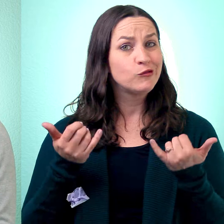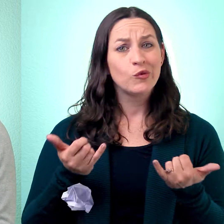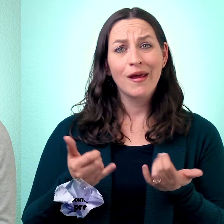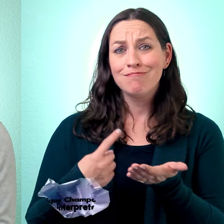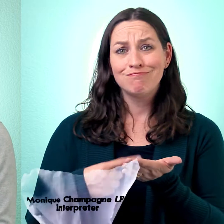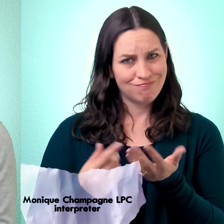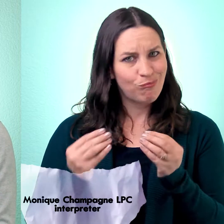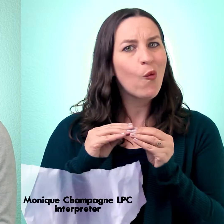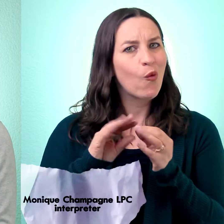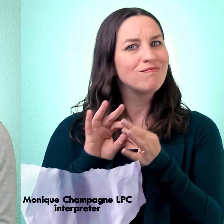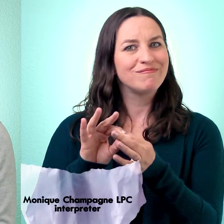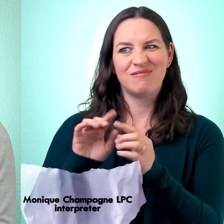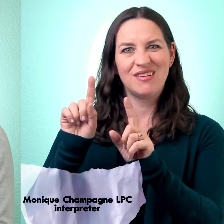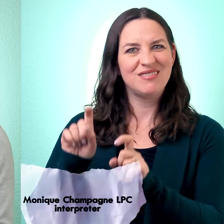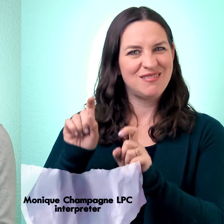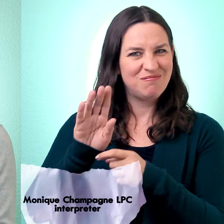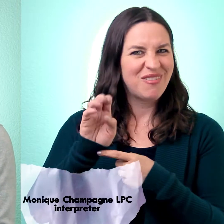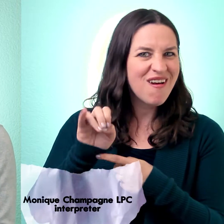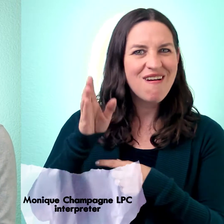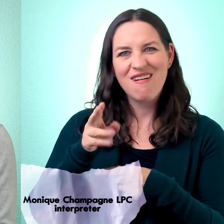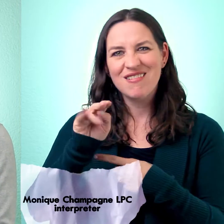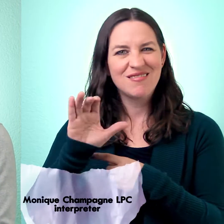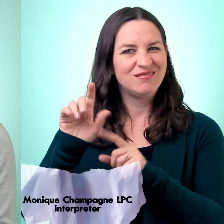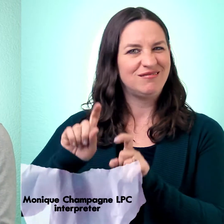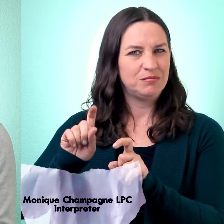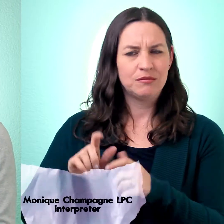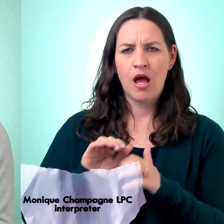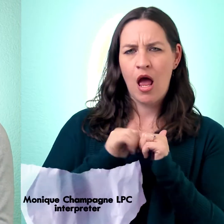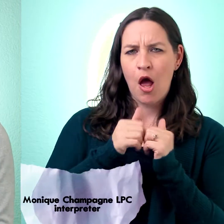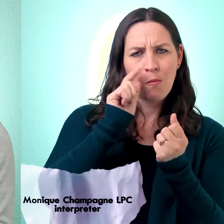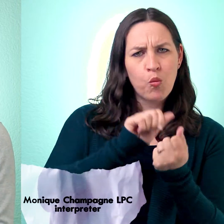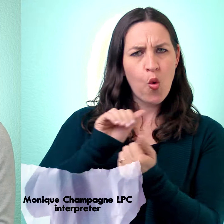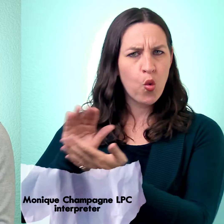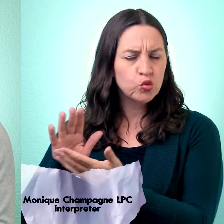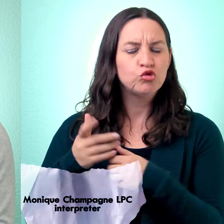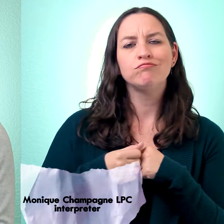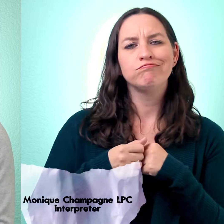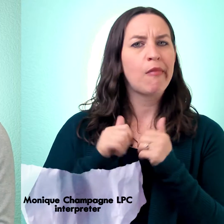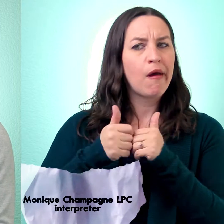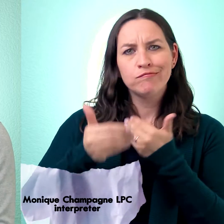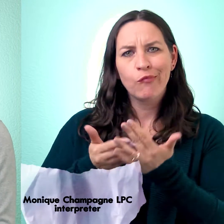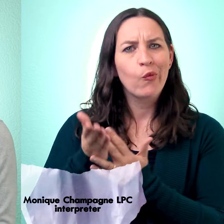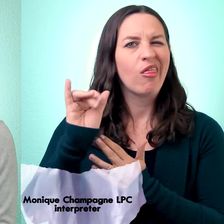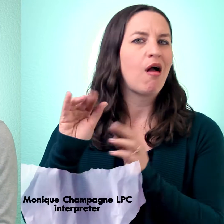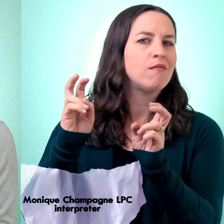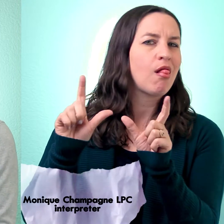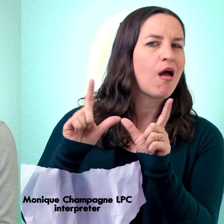Today, we are picking back up with assessment tips and we are talking about different ways to approach our assessments and certification licensure